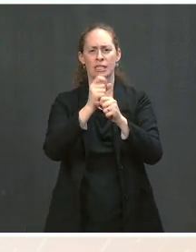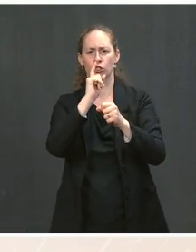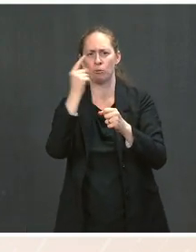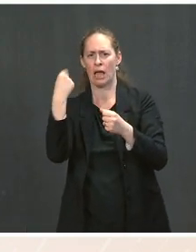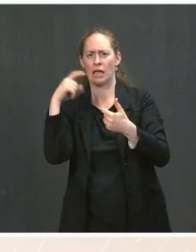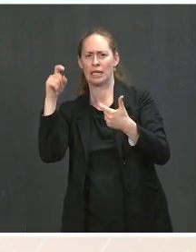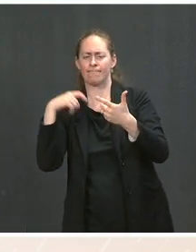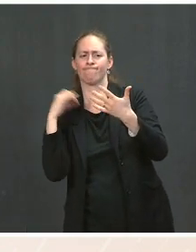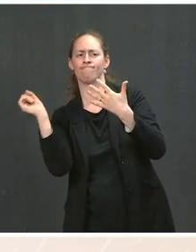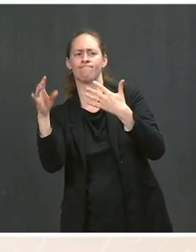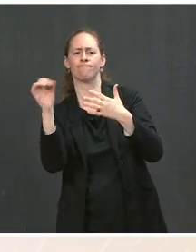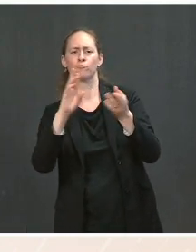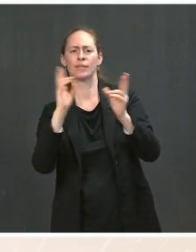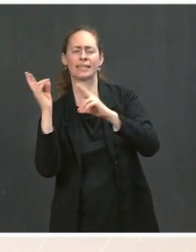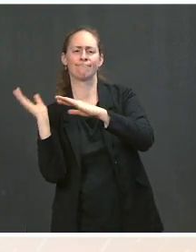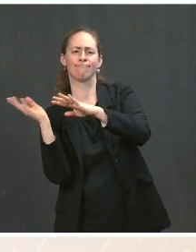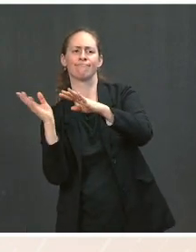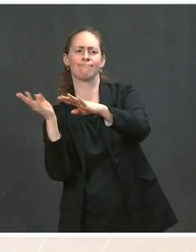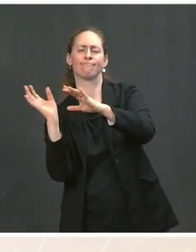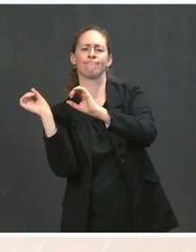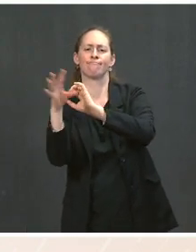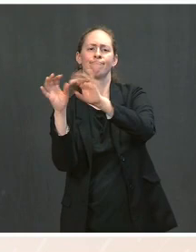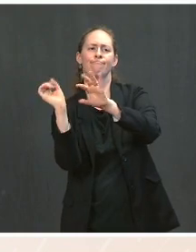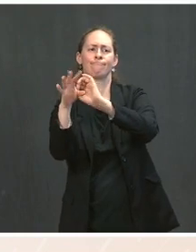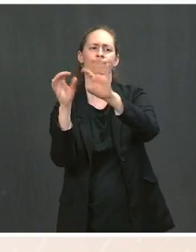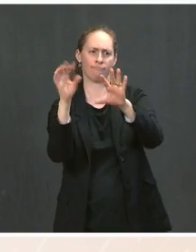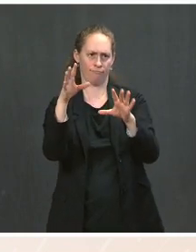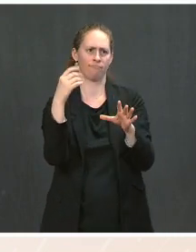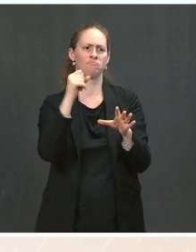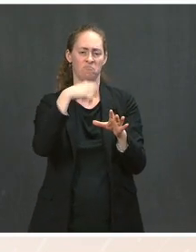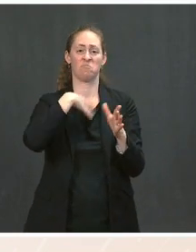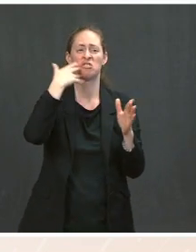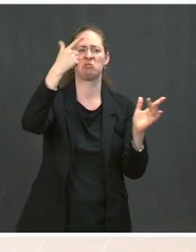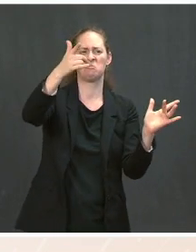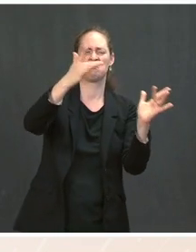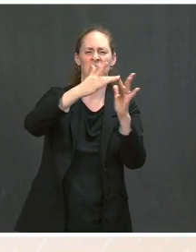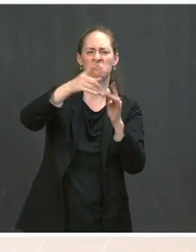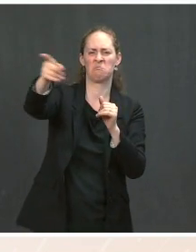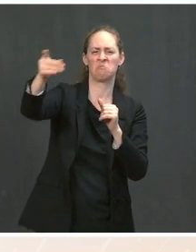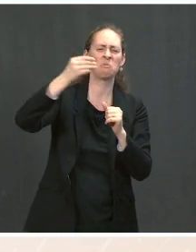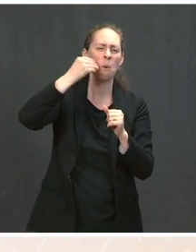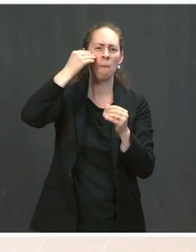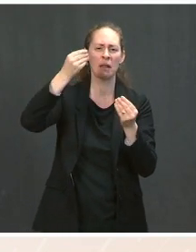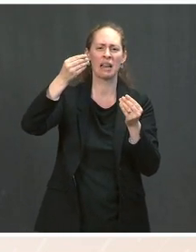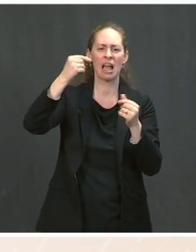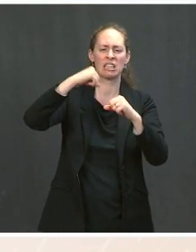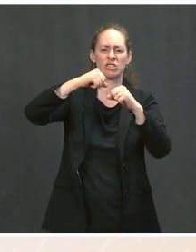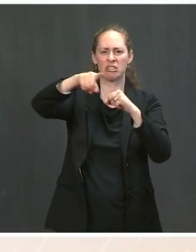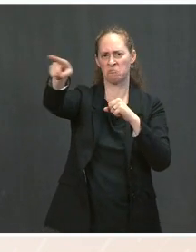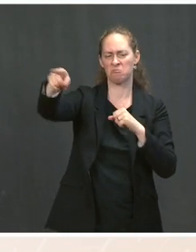for specifics about the movement of Border Patrol agents. The Press: And some of your own administration's